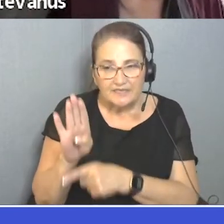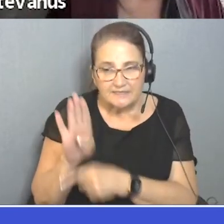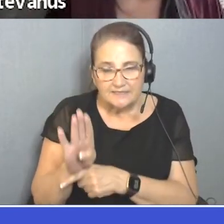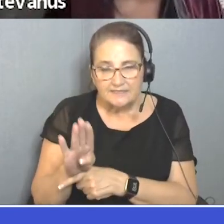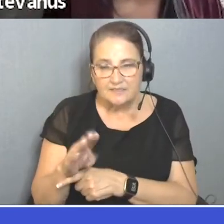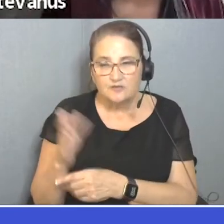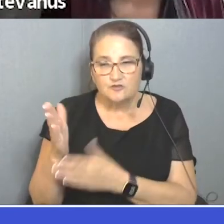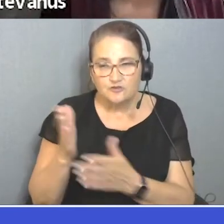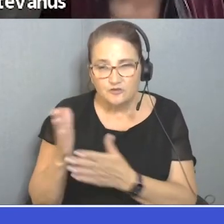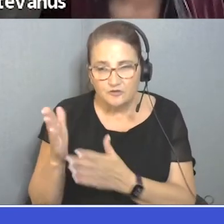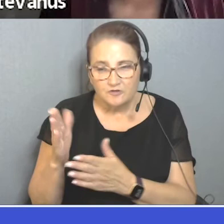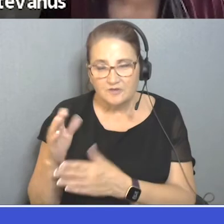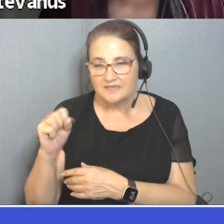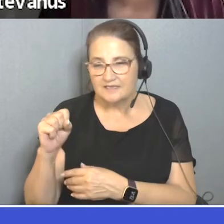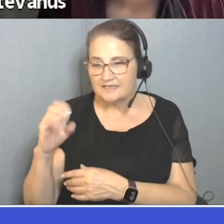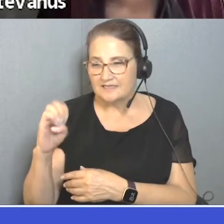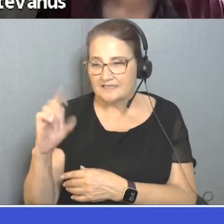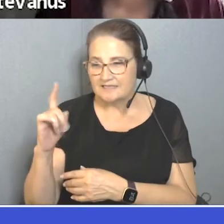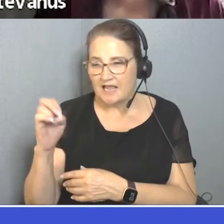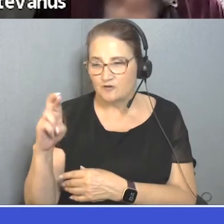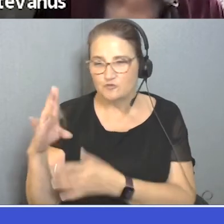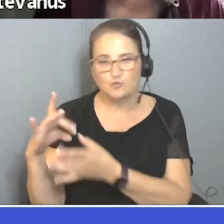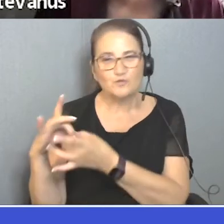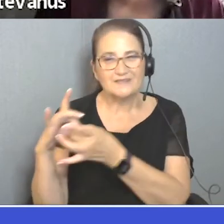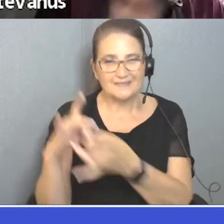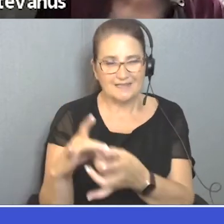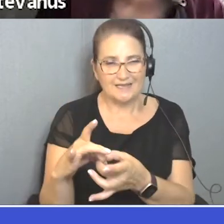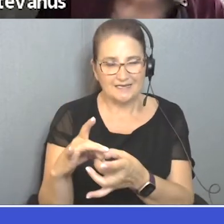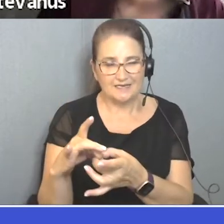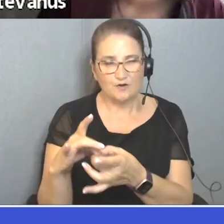So industries, services, or sectors that are